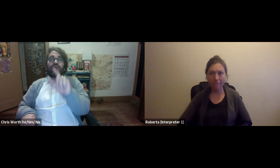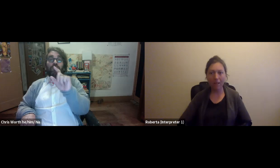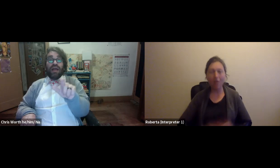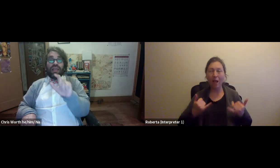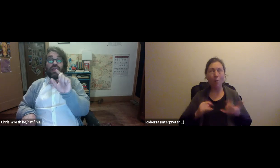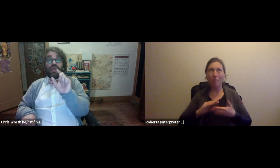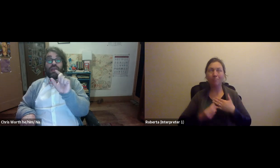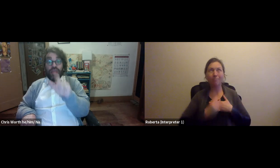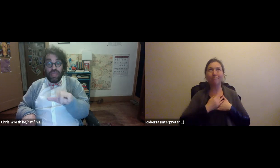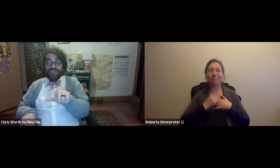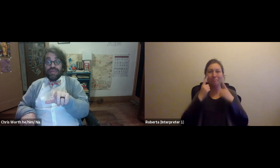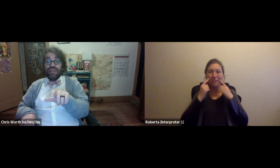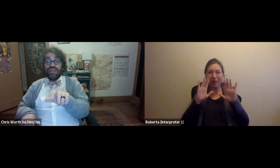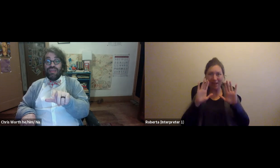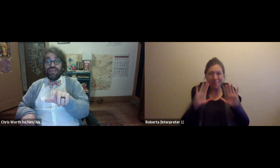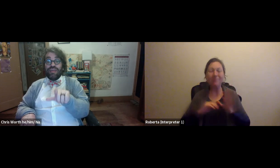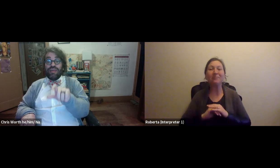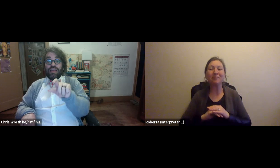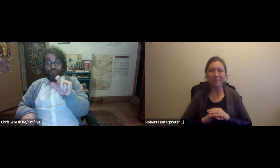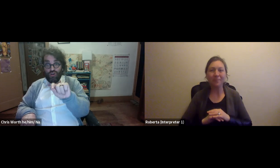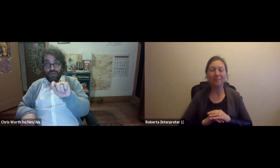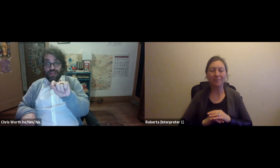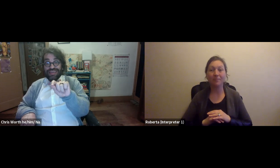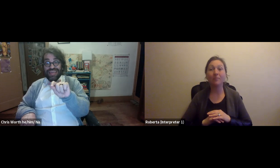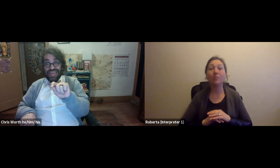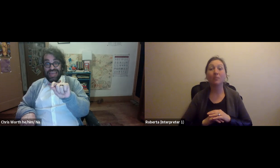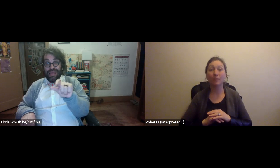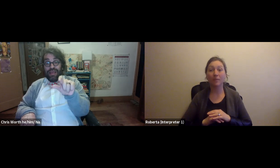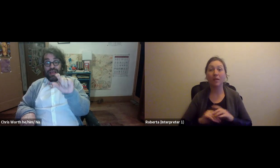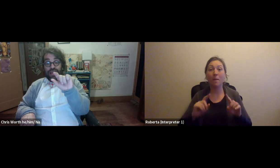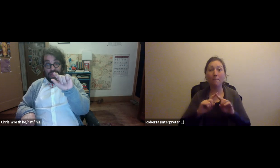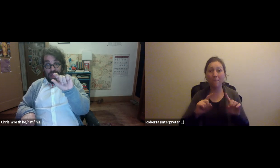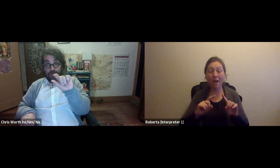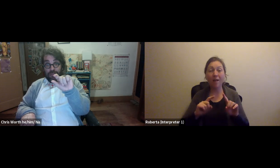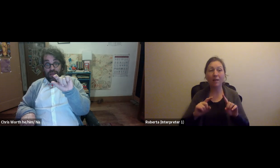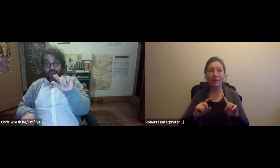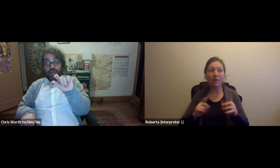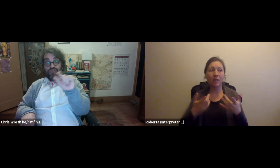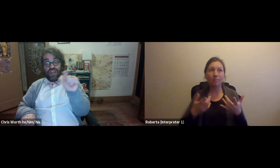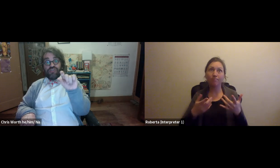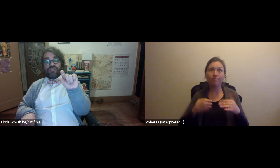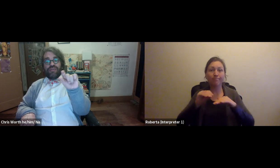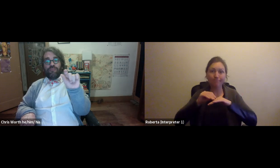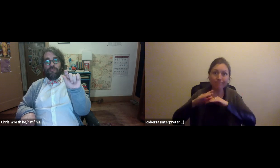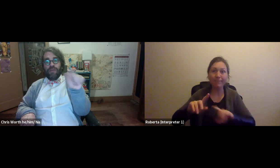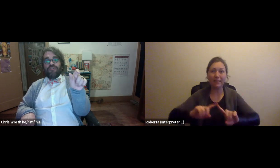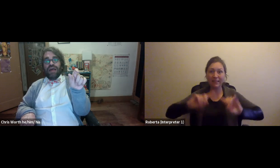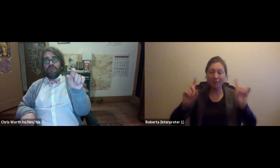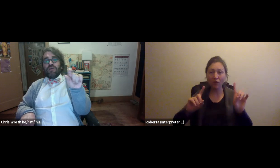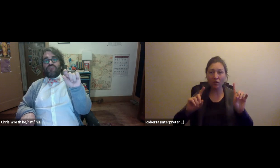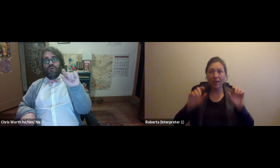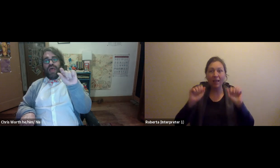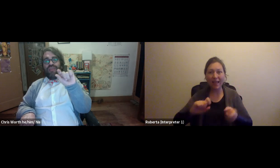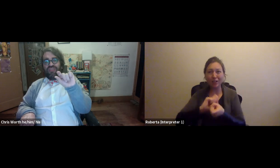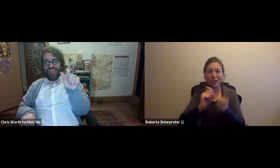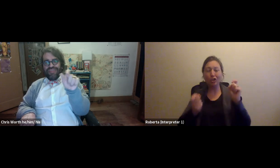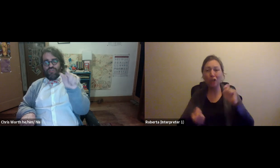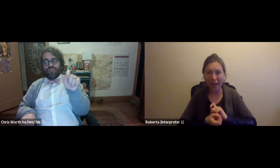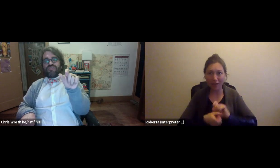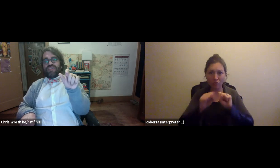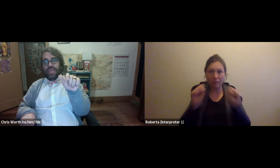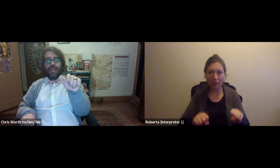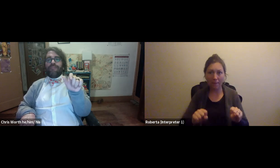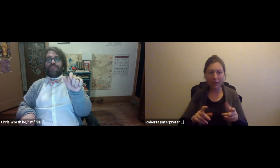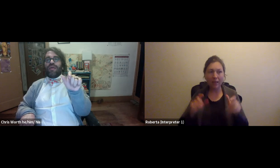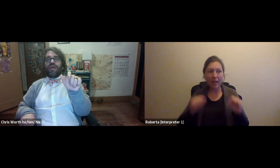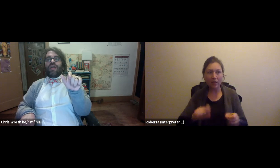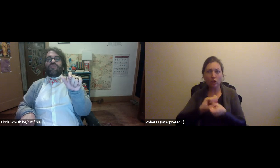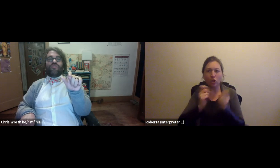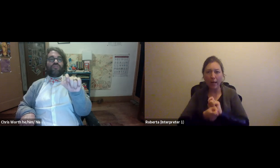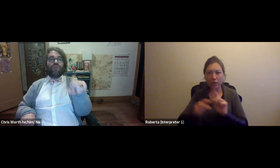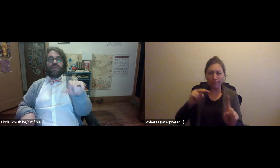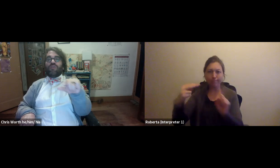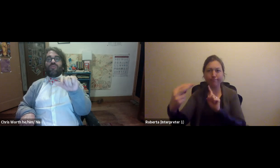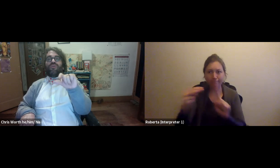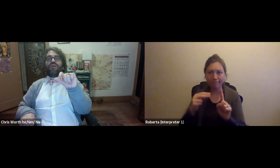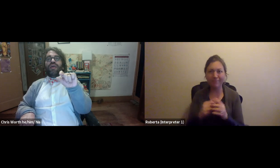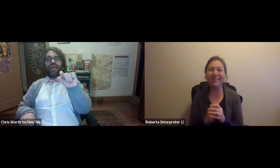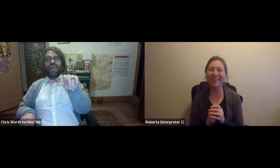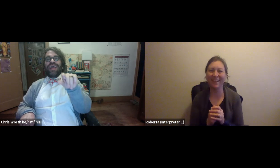but even turning the key changes the paradigm. And the thing that turns the key, sorry interpreter,